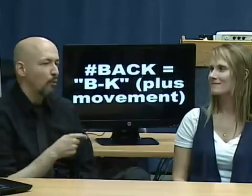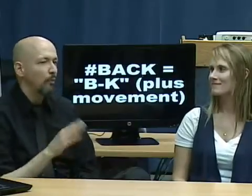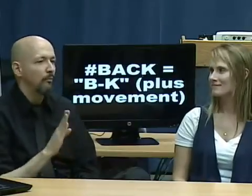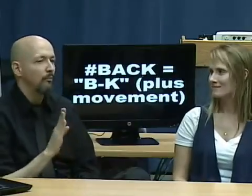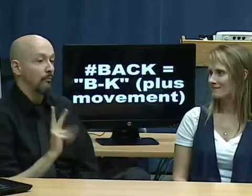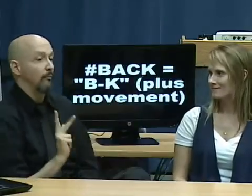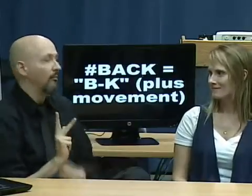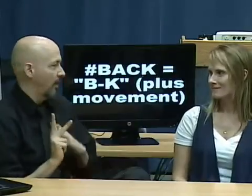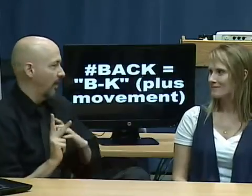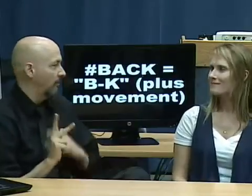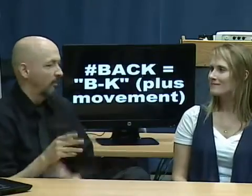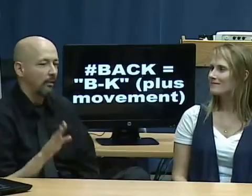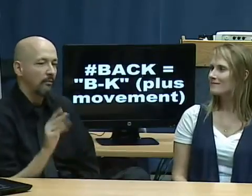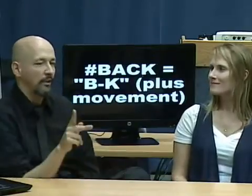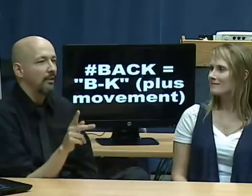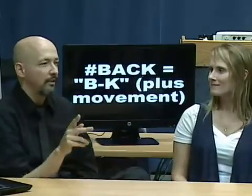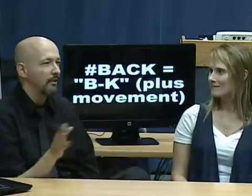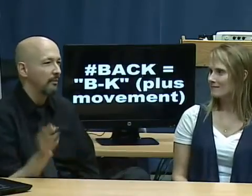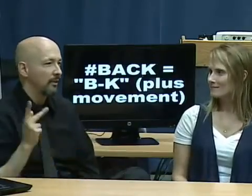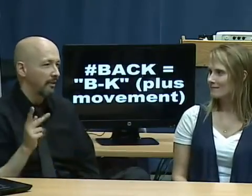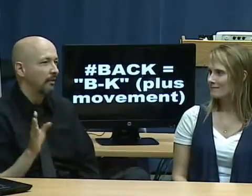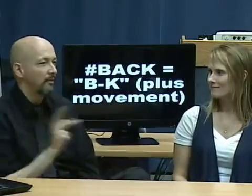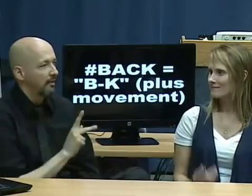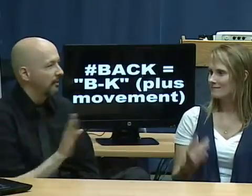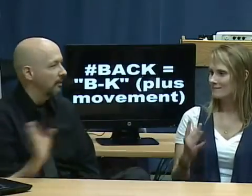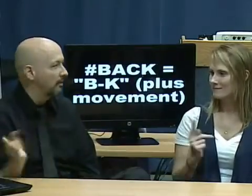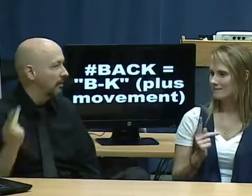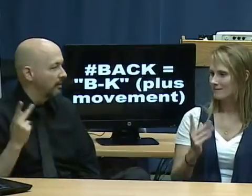That's what you did. "B-K." #BACK with direction.